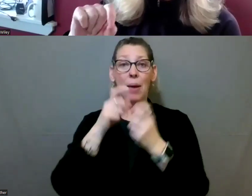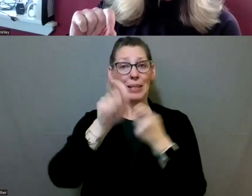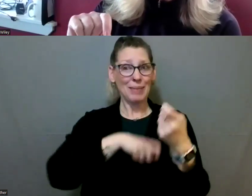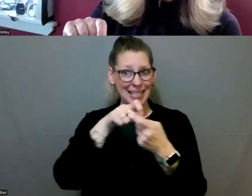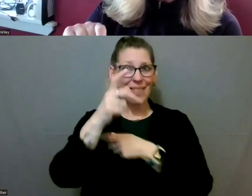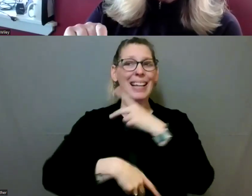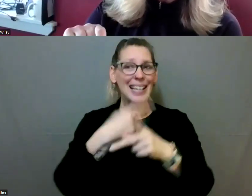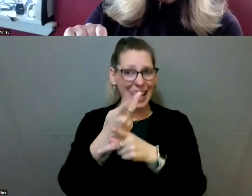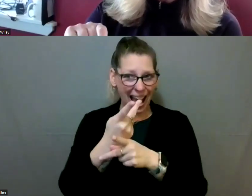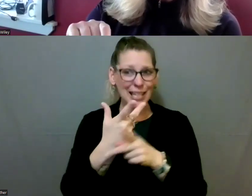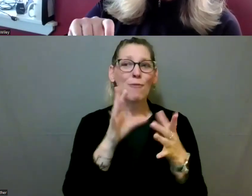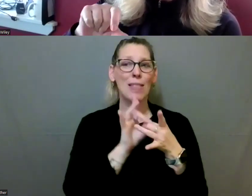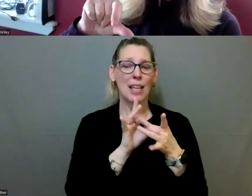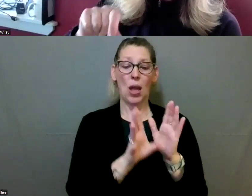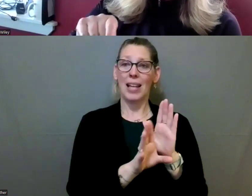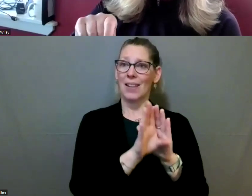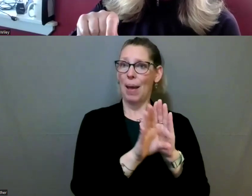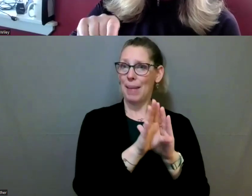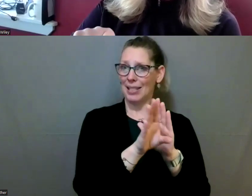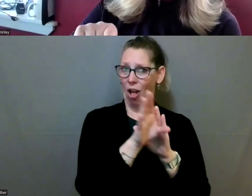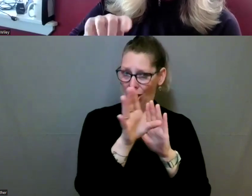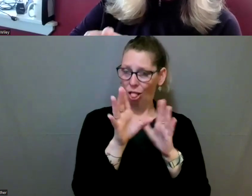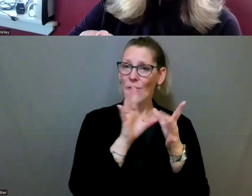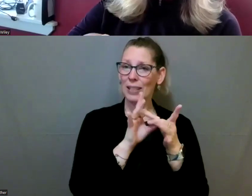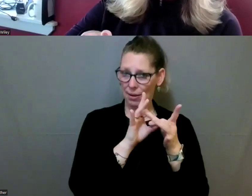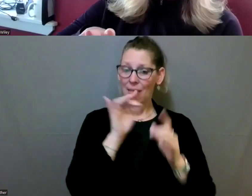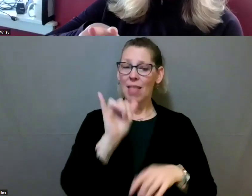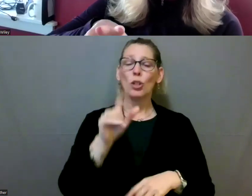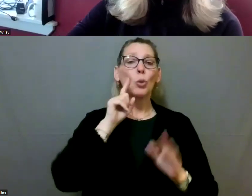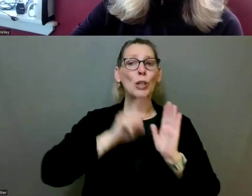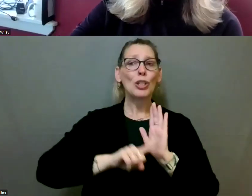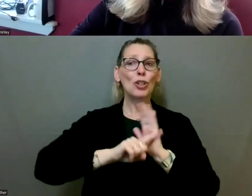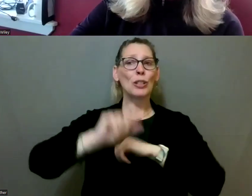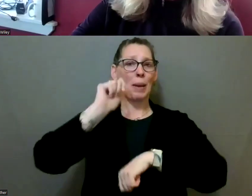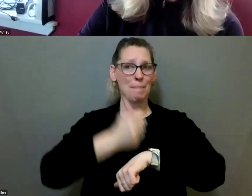developmental relationship that is the research based elements of a relationship